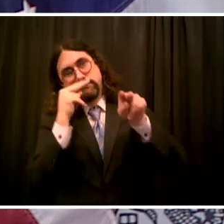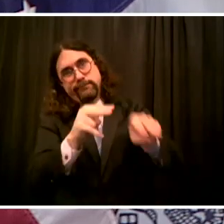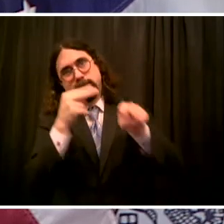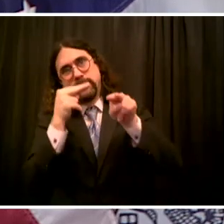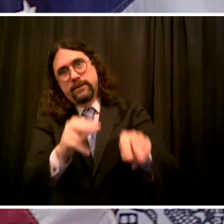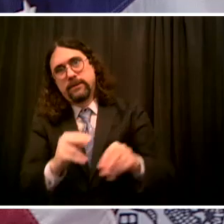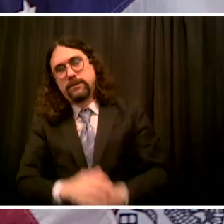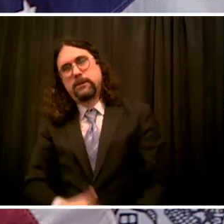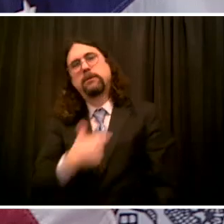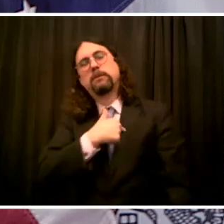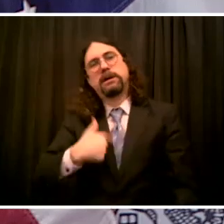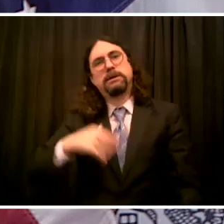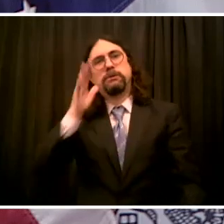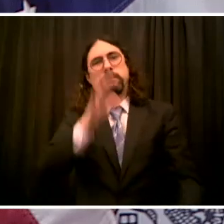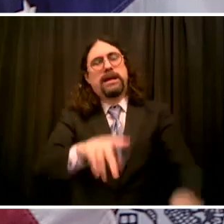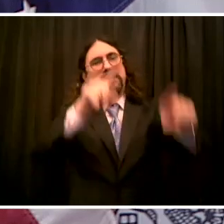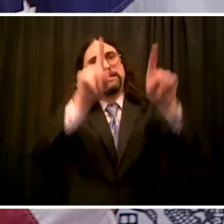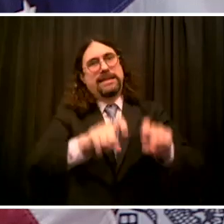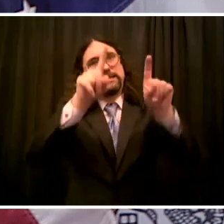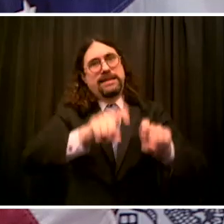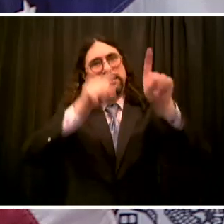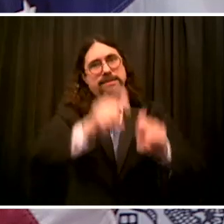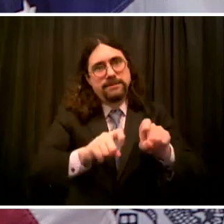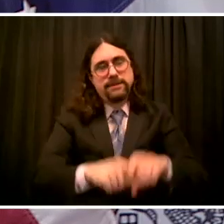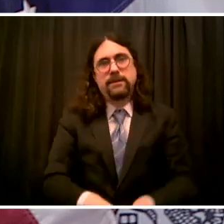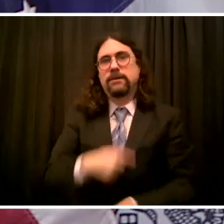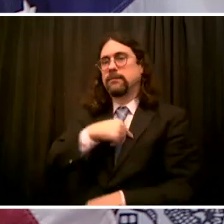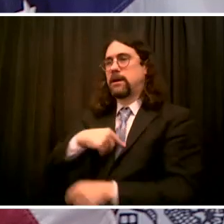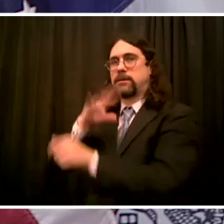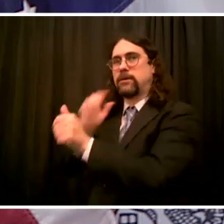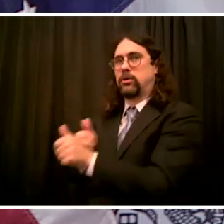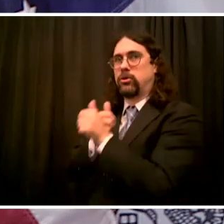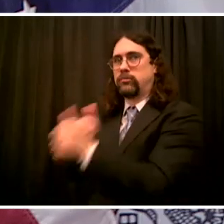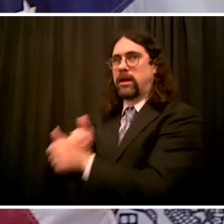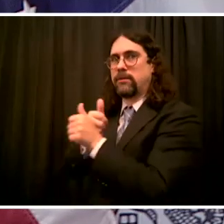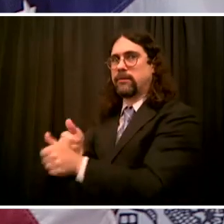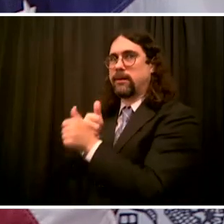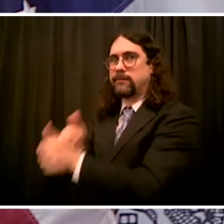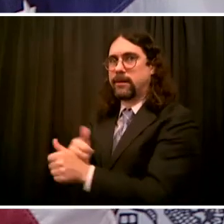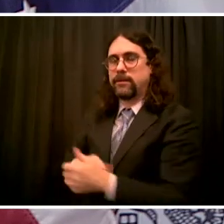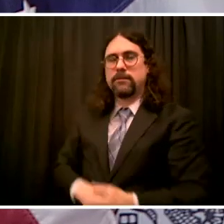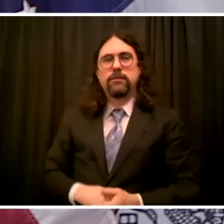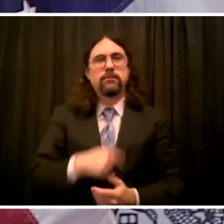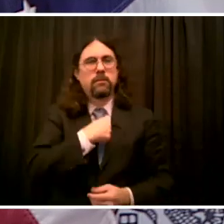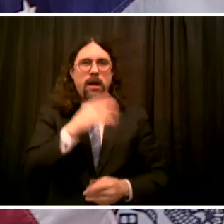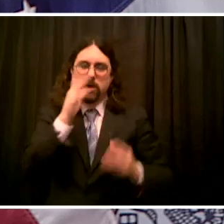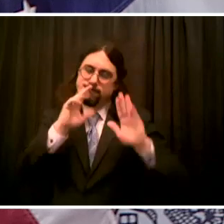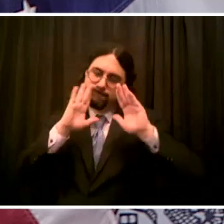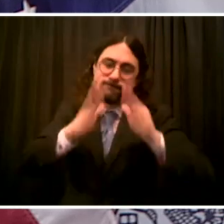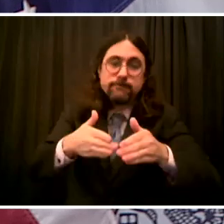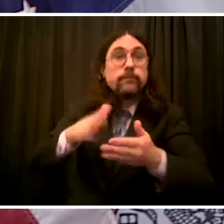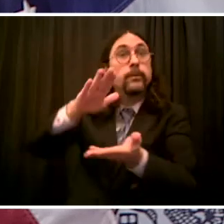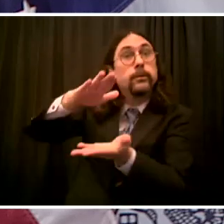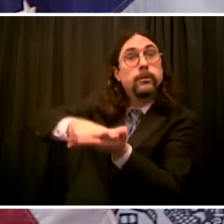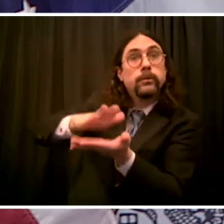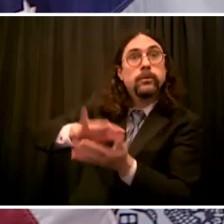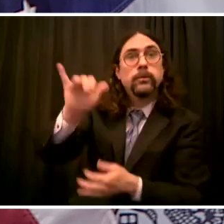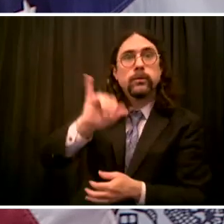WE DO ANTICIPATE MORE AND MORE TESTING IN GENERAL AND SPECIFICALLY FOCUS ON SCHOOLS. AND LOTS OF METHODOOGLIES FOR KEEPING PEOPLE